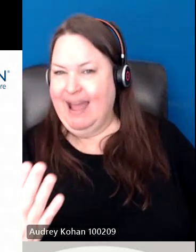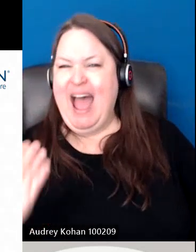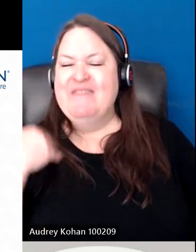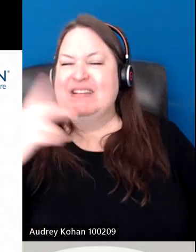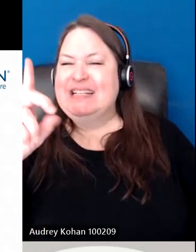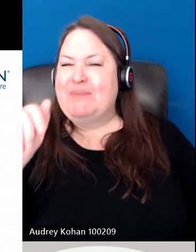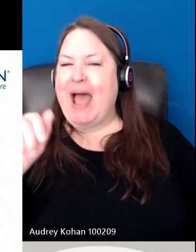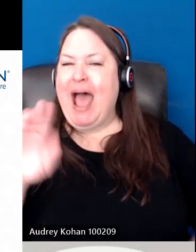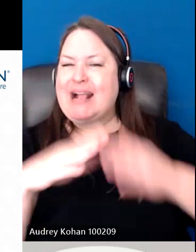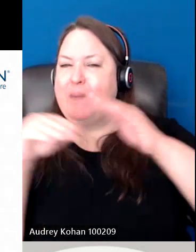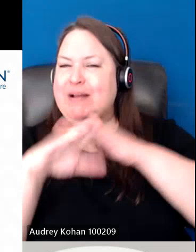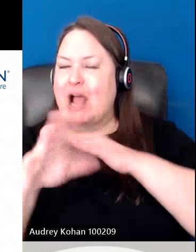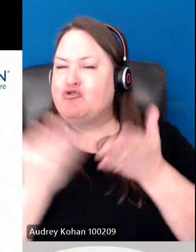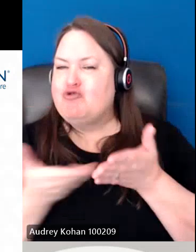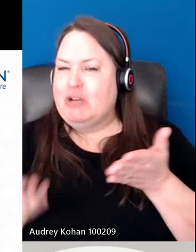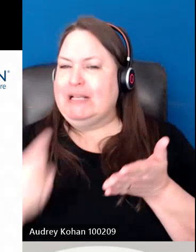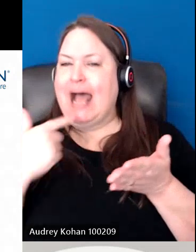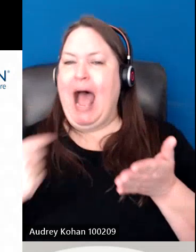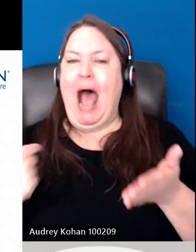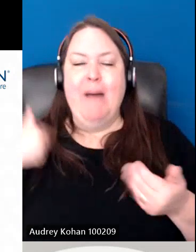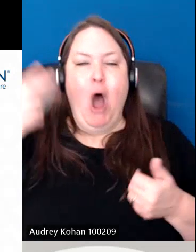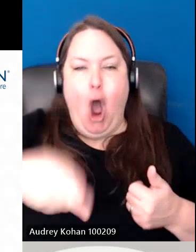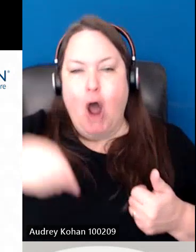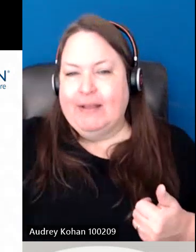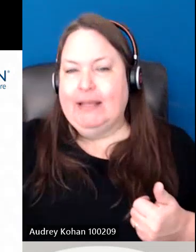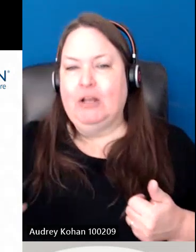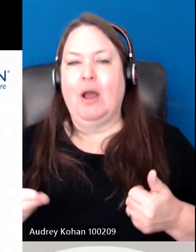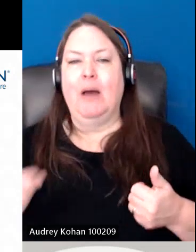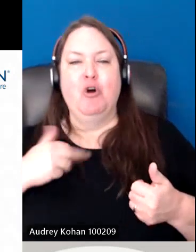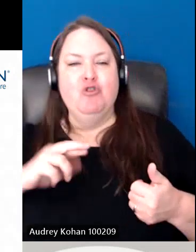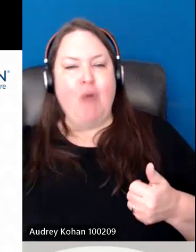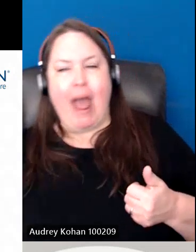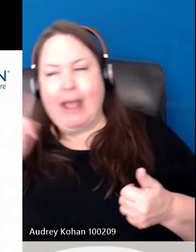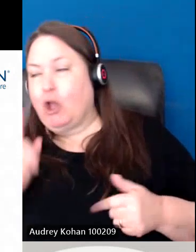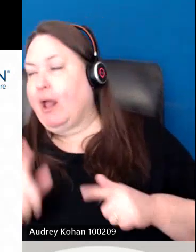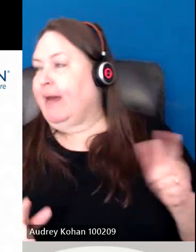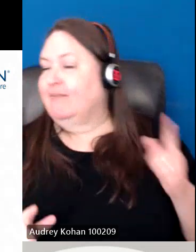resource which says I'm hard of hearing in my right ear left ear this is what I need for